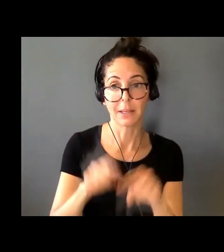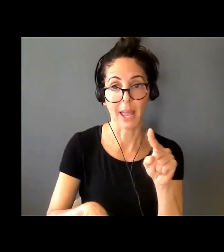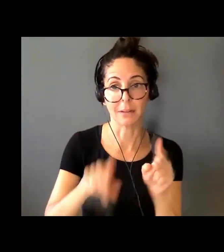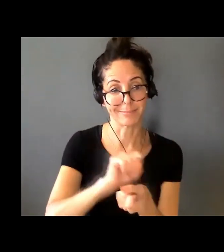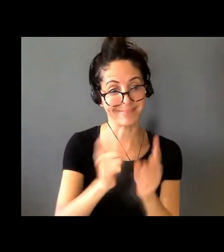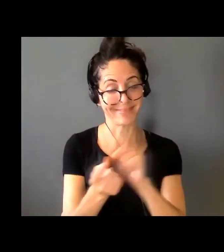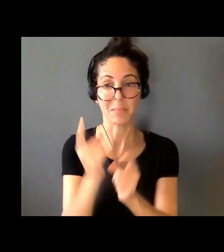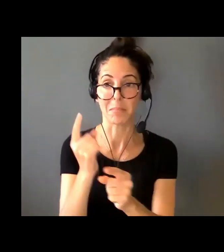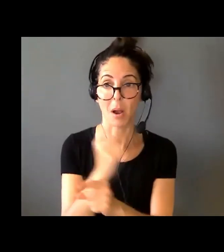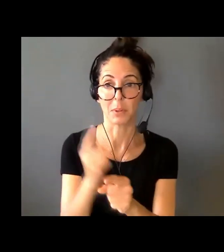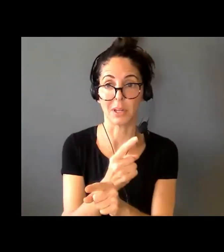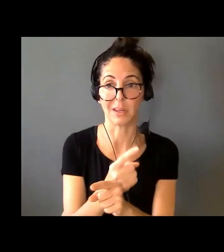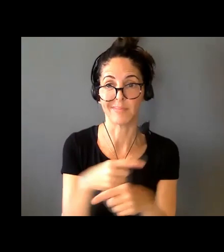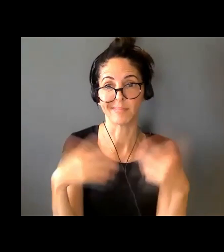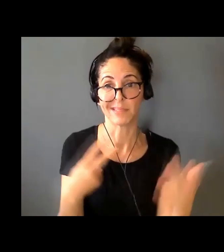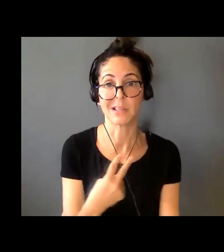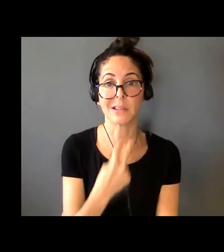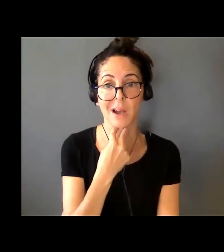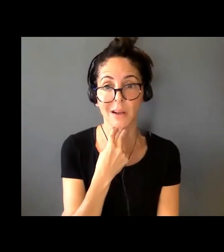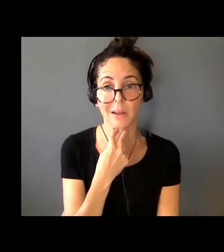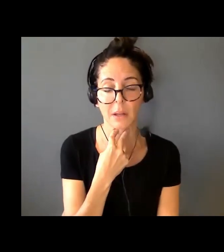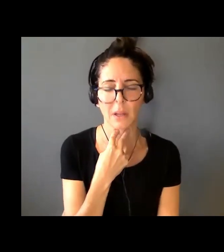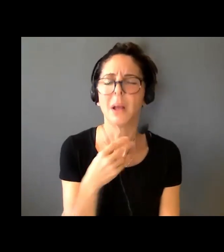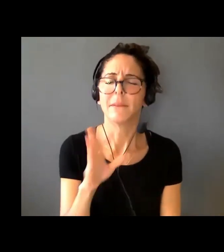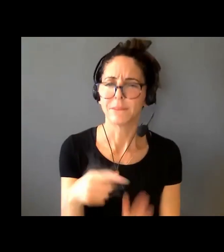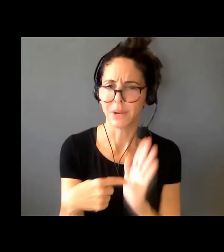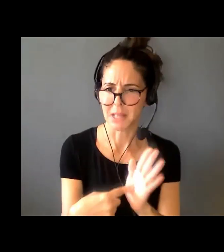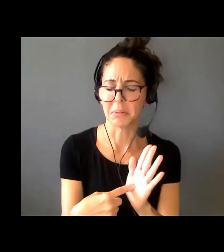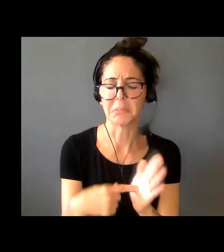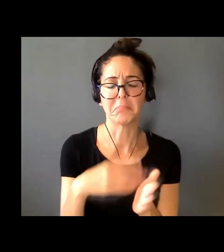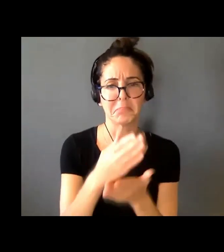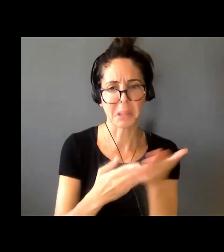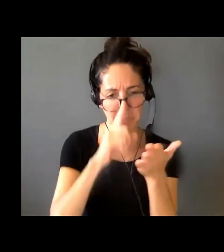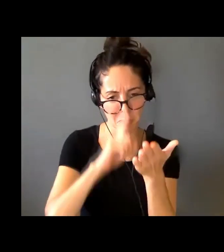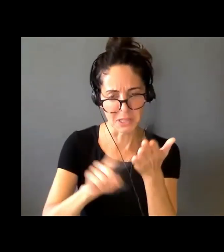but it remains on the table. I have seen some research, and for me it’s always been an issue